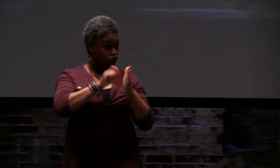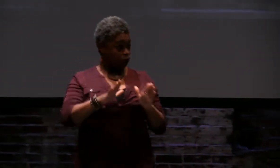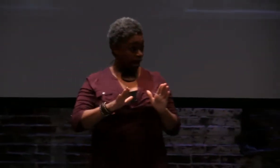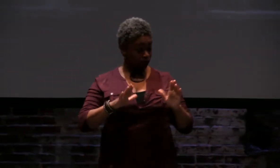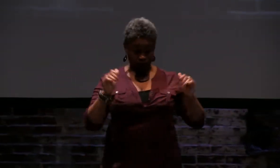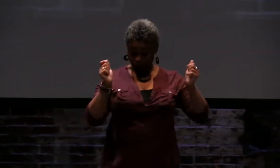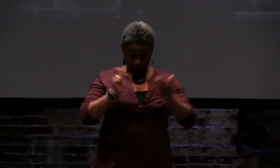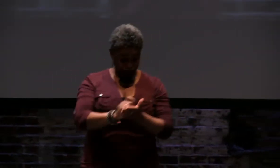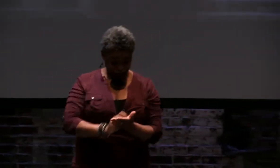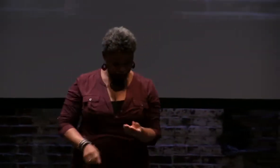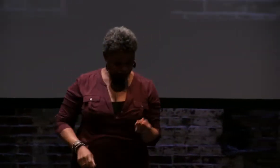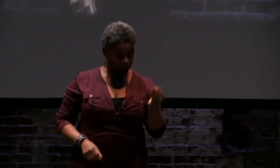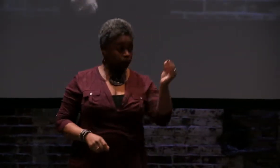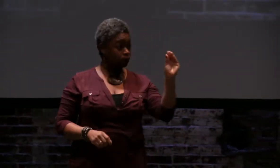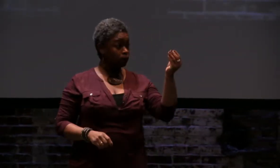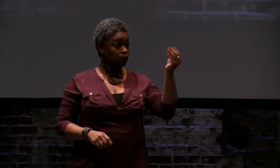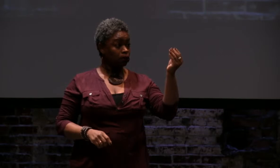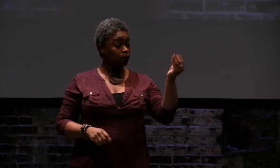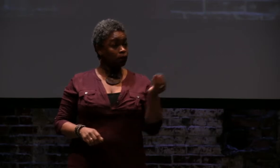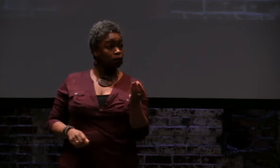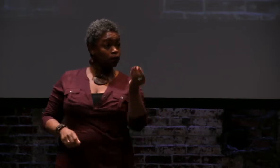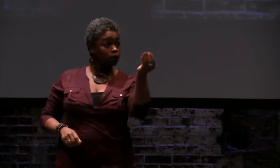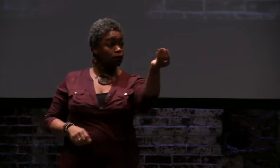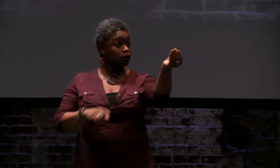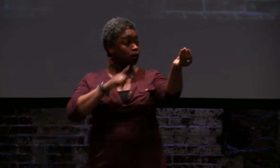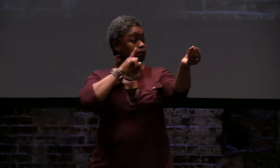Getting back to the playwriting work, yeah, you're keeping me on target.